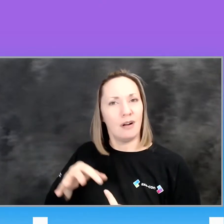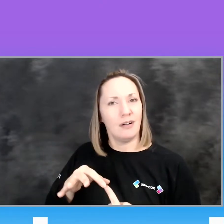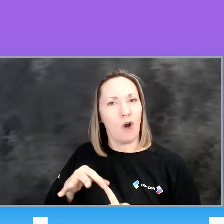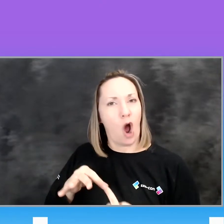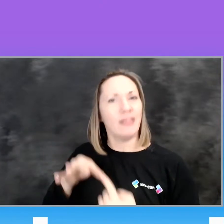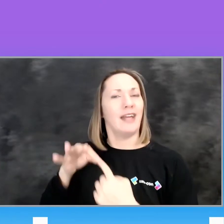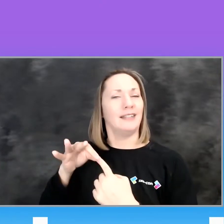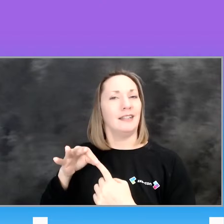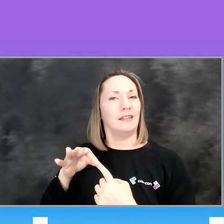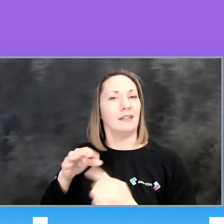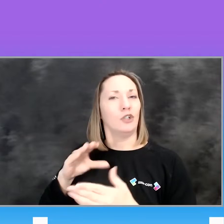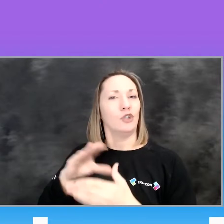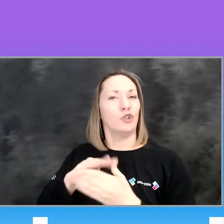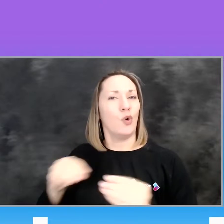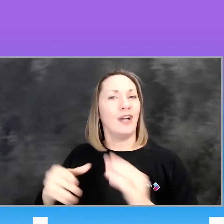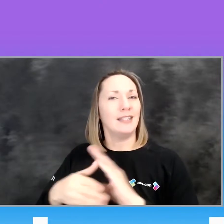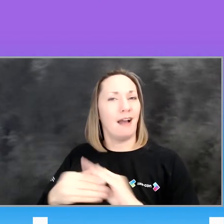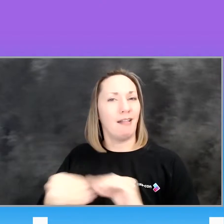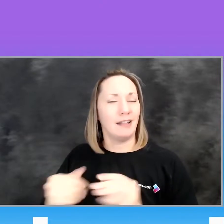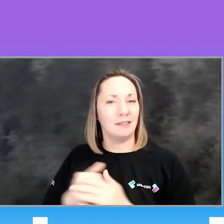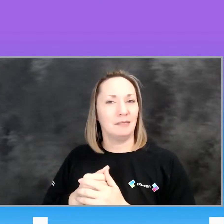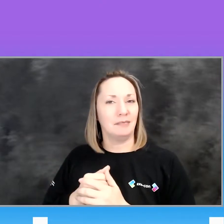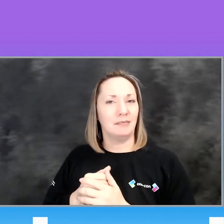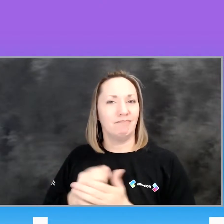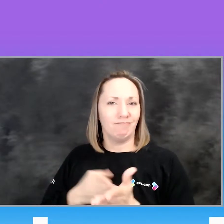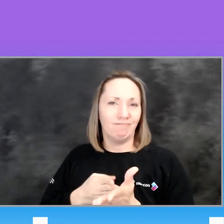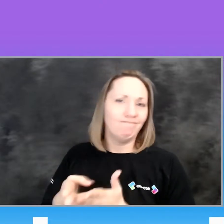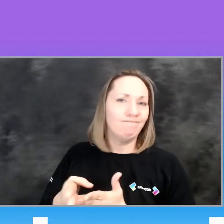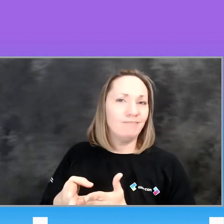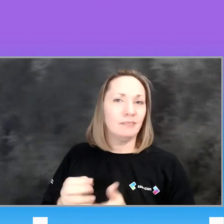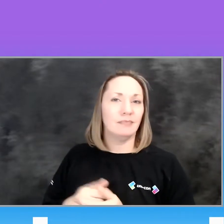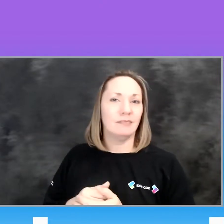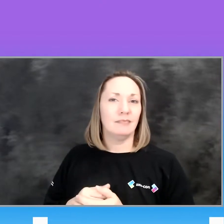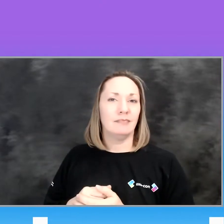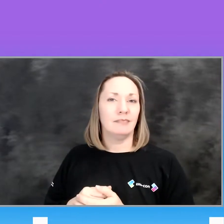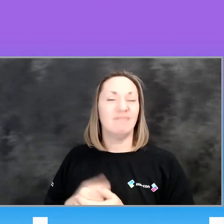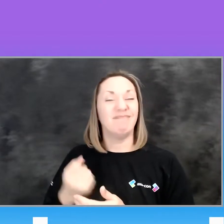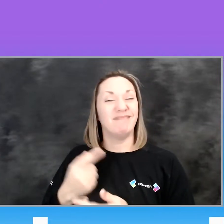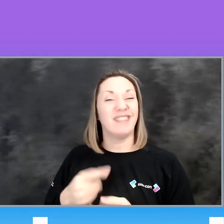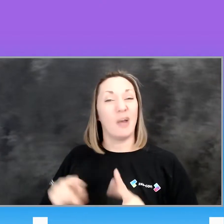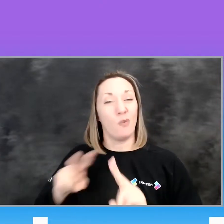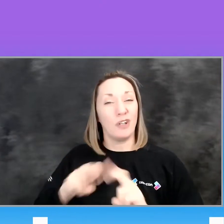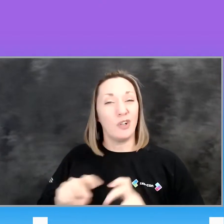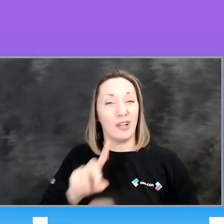storytelling. And really, when